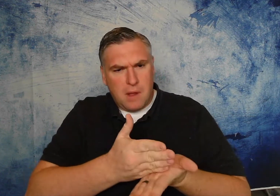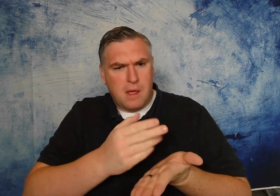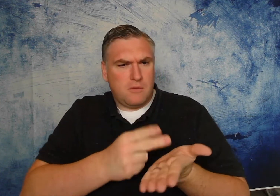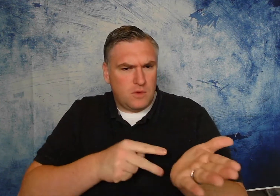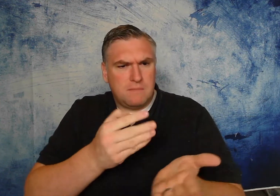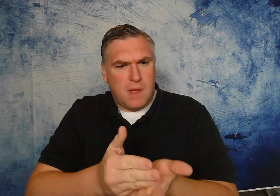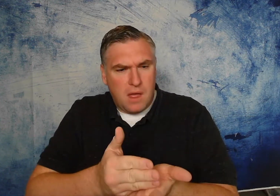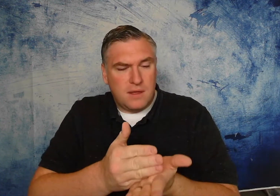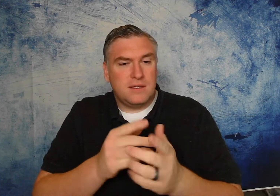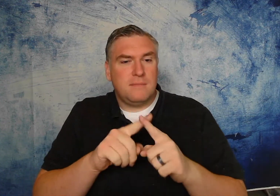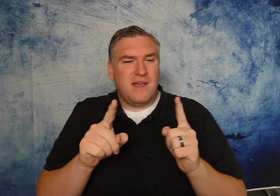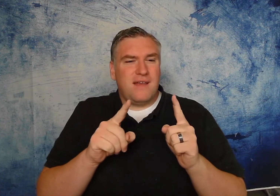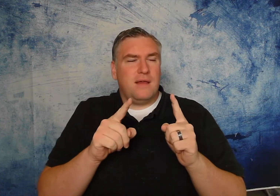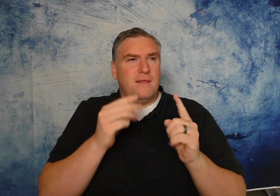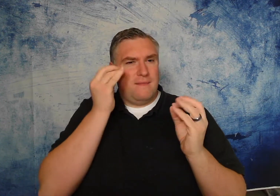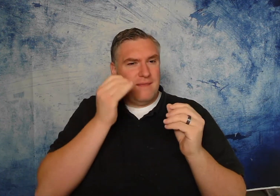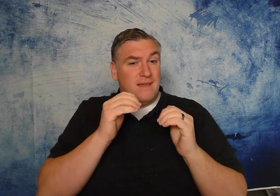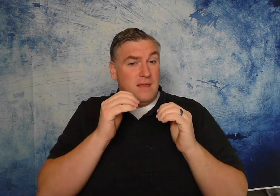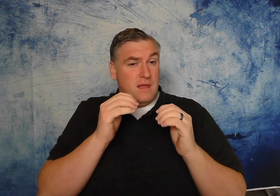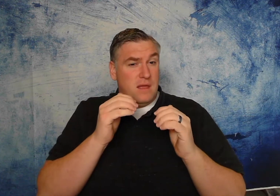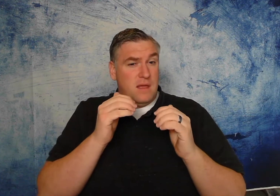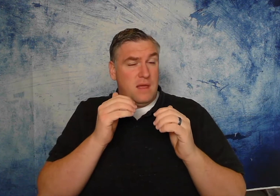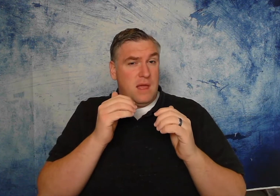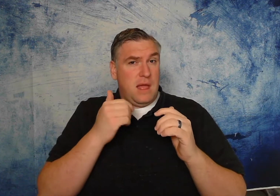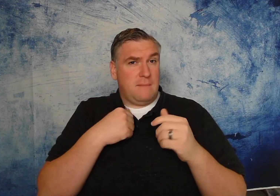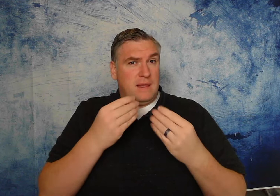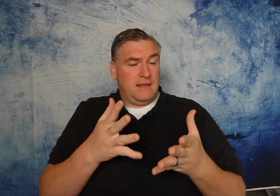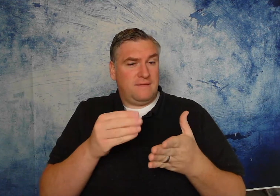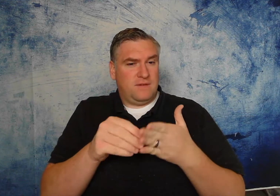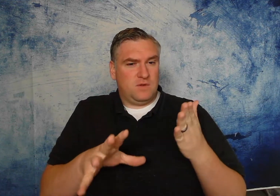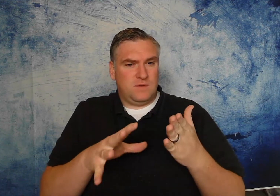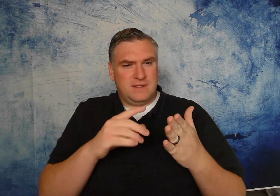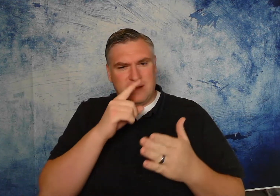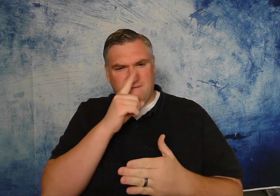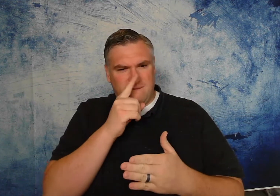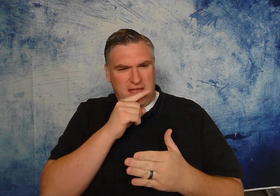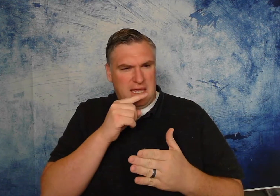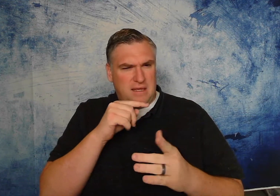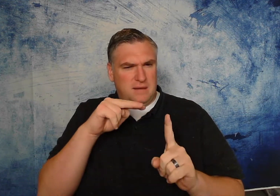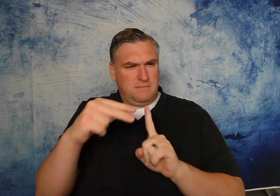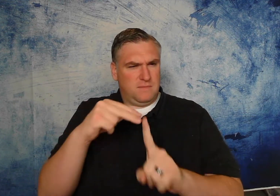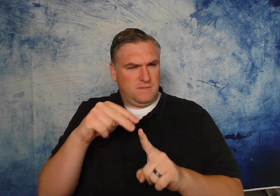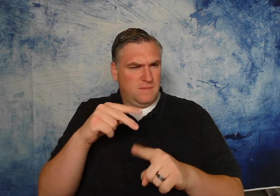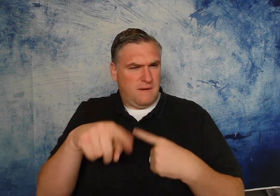for me, that doesn't mean that you can't read and pause, read and pause, but maybe think "Am